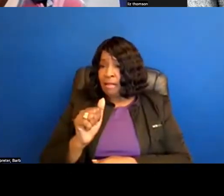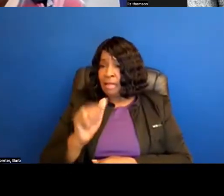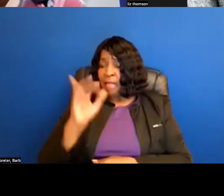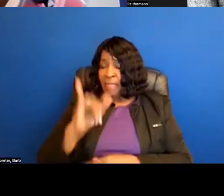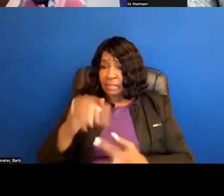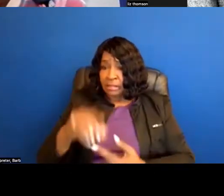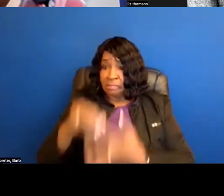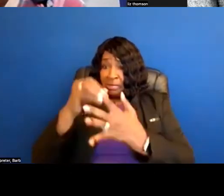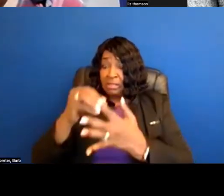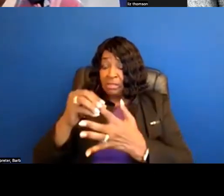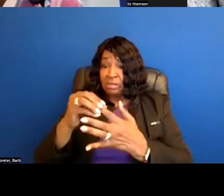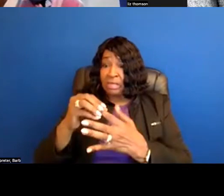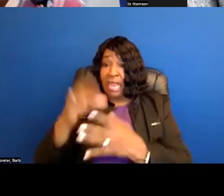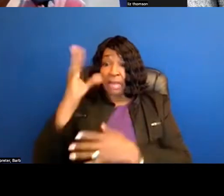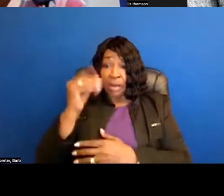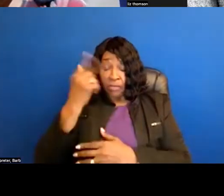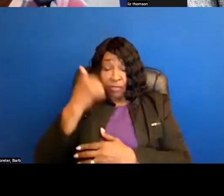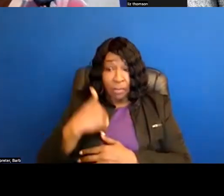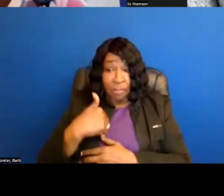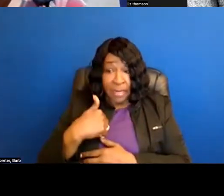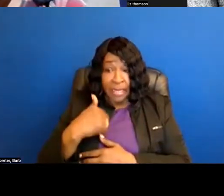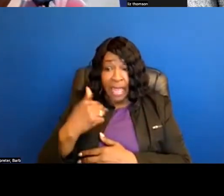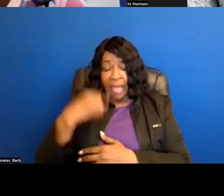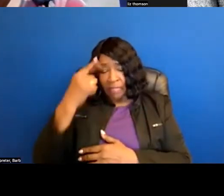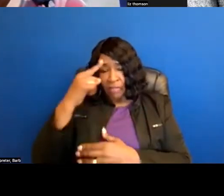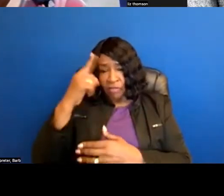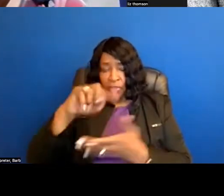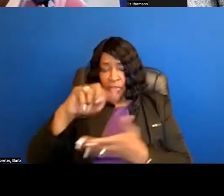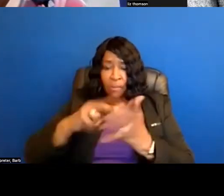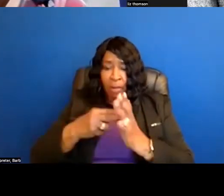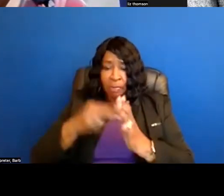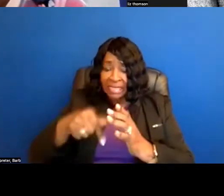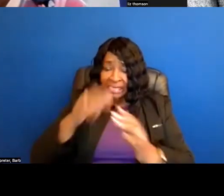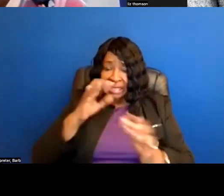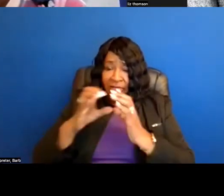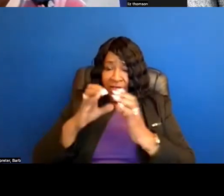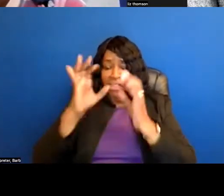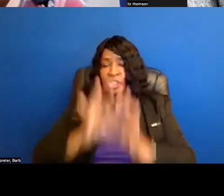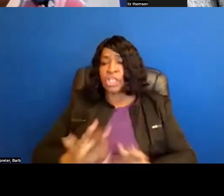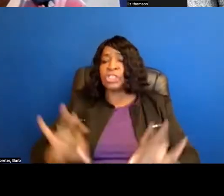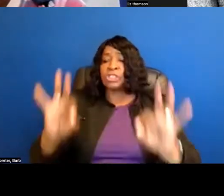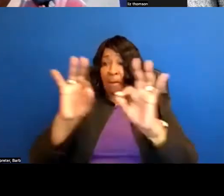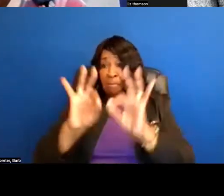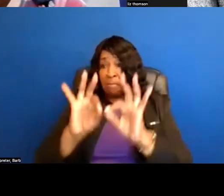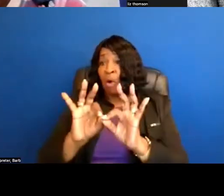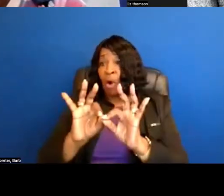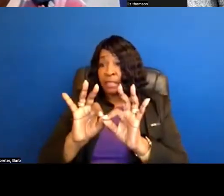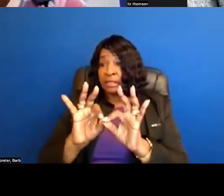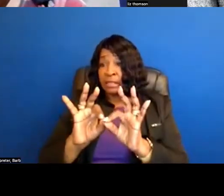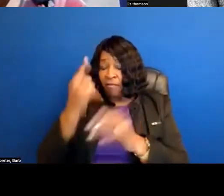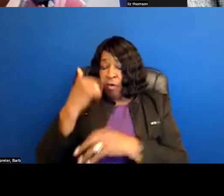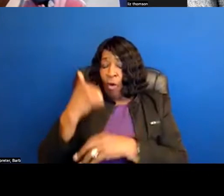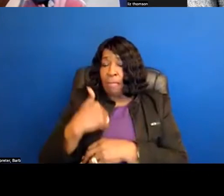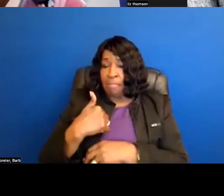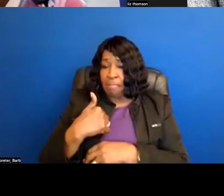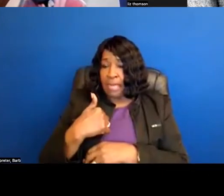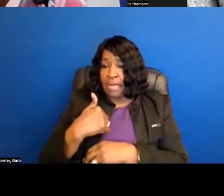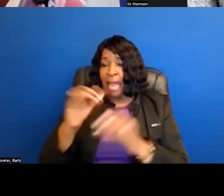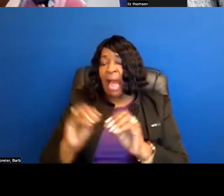and I think for the purposes of these conversations, it's really important for me to obviously share my identity